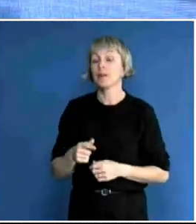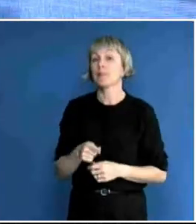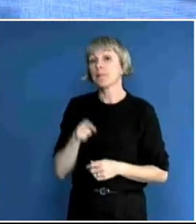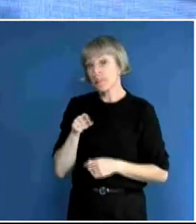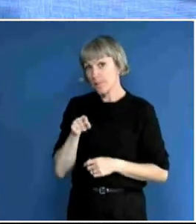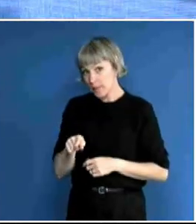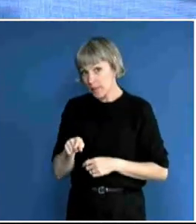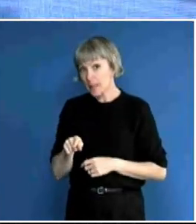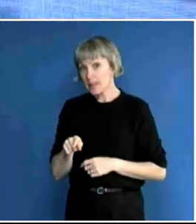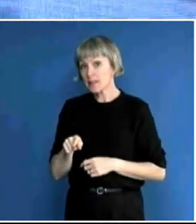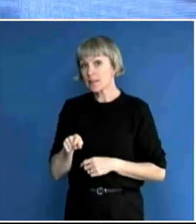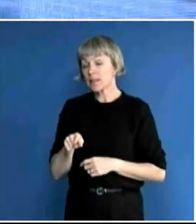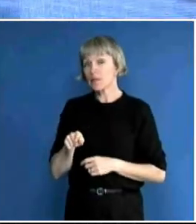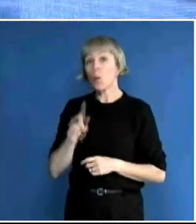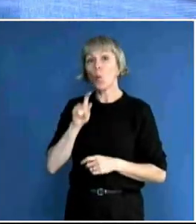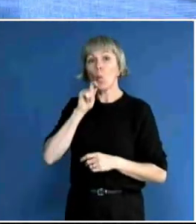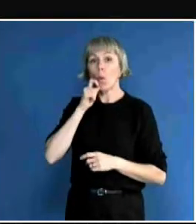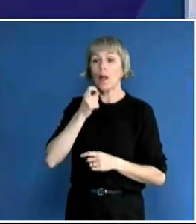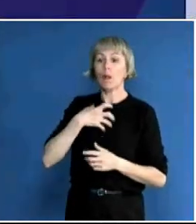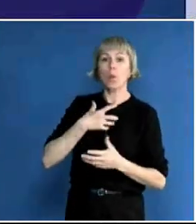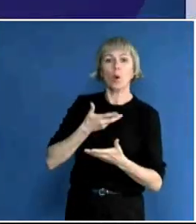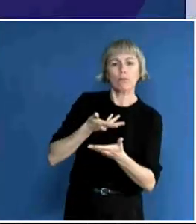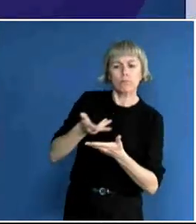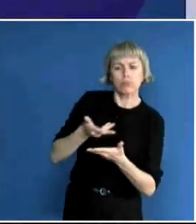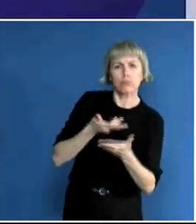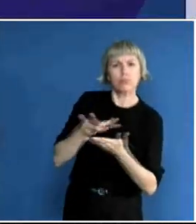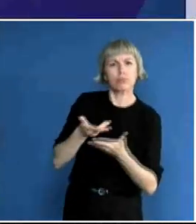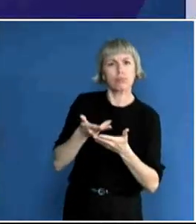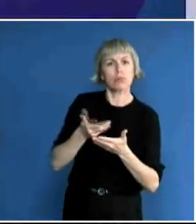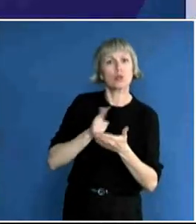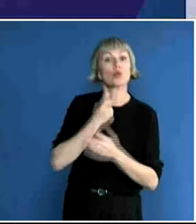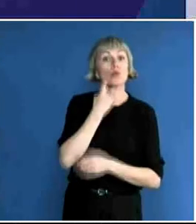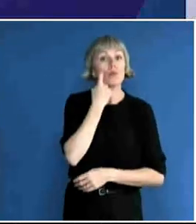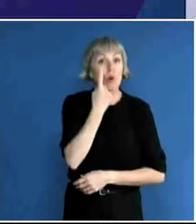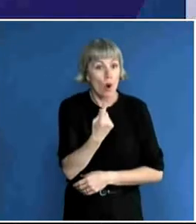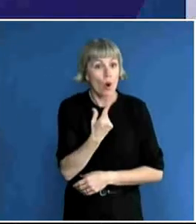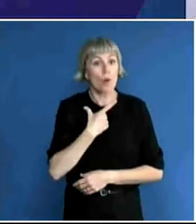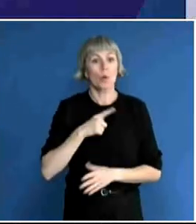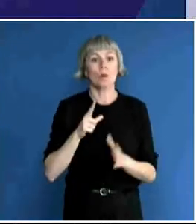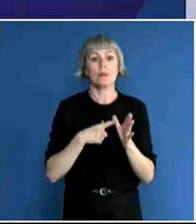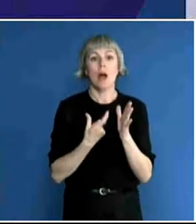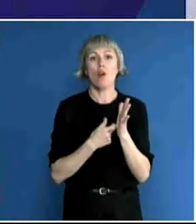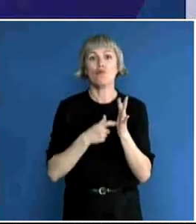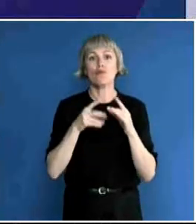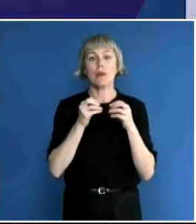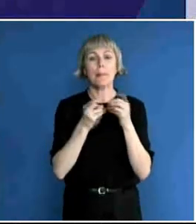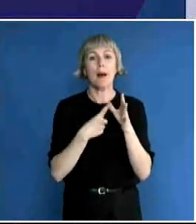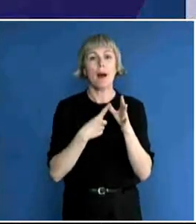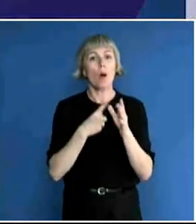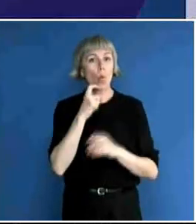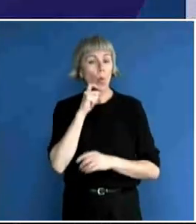All right. Okay. I just didn't see any company called Rehab Management Proprietary Limited but no doubt that will be explained.